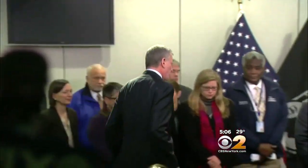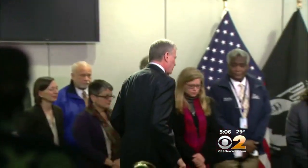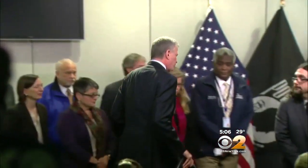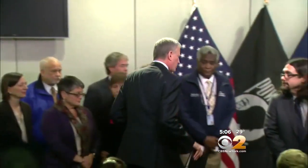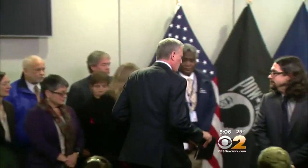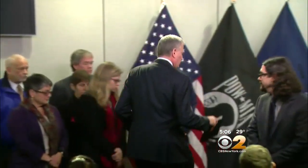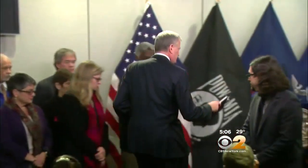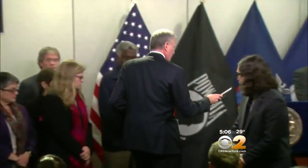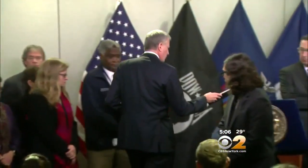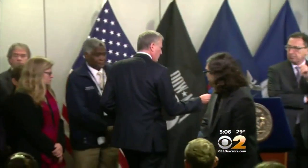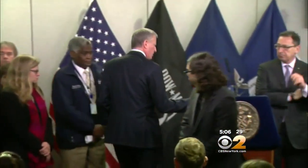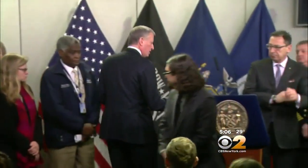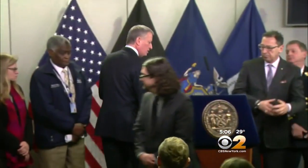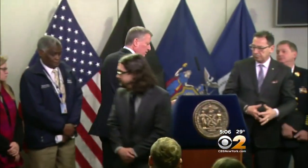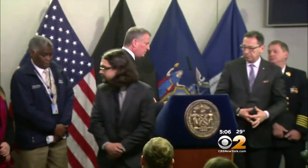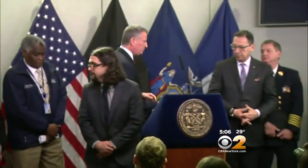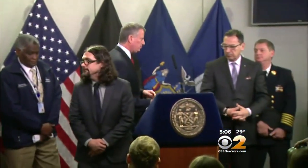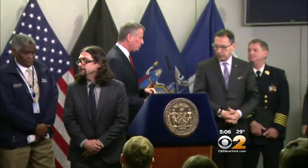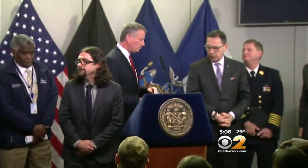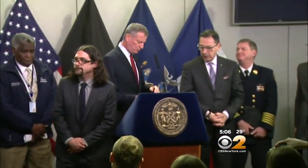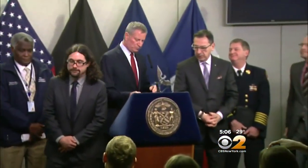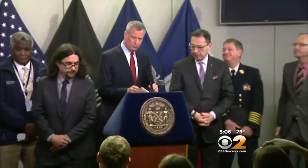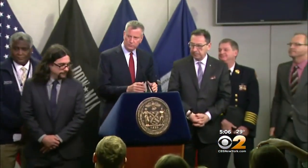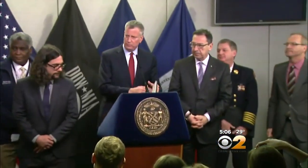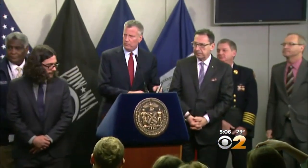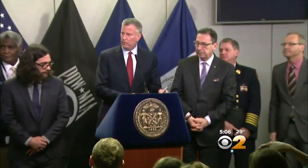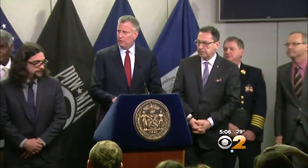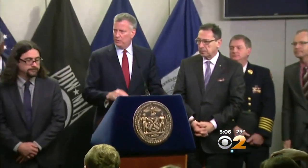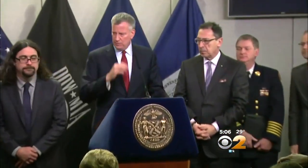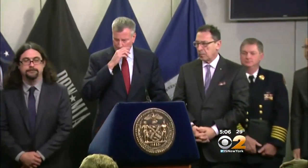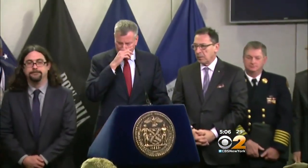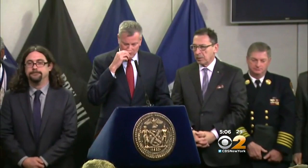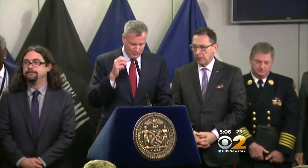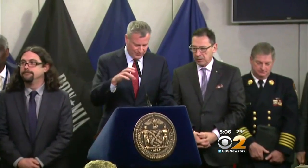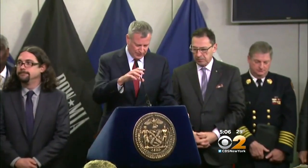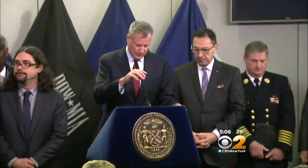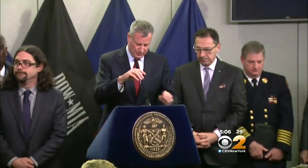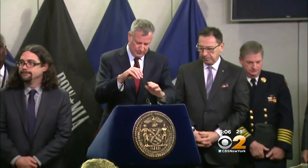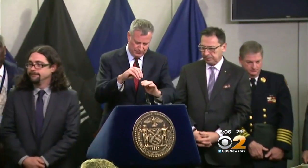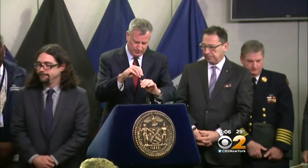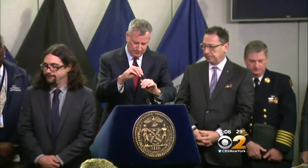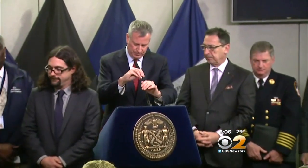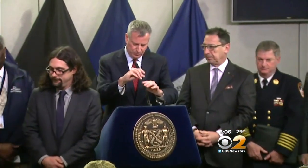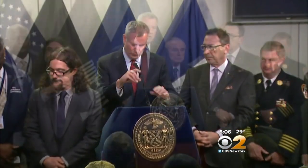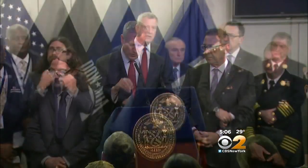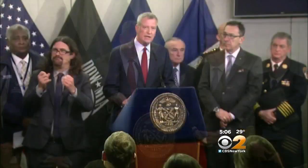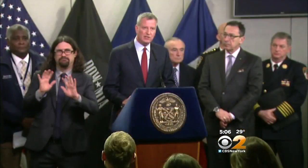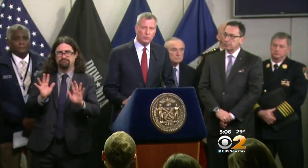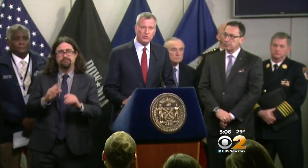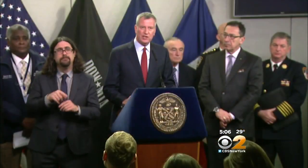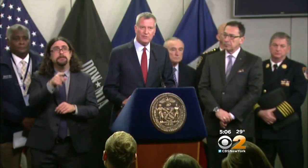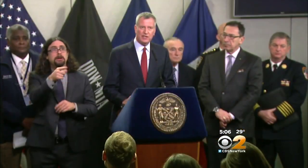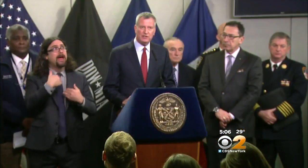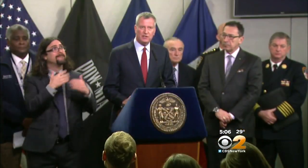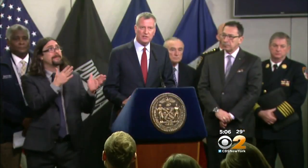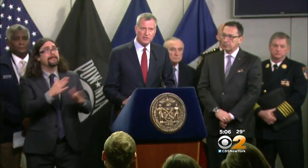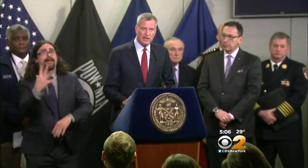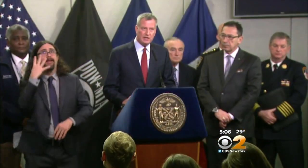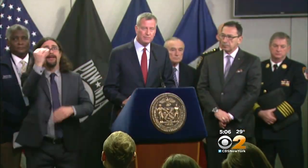LE THIS WILL GO OUT TO THE BOTTOM OF THE DOOR. AND PUMP IT OUT. IF IT SURGES OVER 6 FEET THEN THIS WHOLE BASEMENT FILLS UP. Reporter: THE CITY HAS ISSUED A WINTER WEATHER